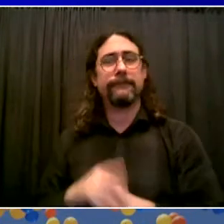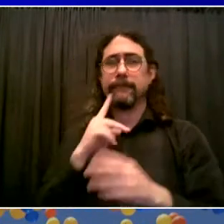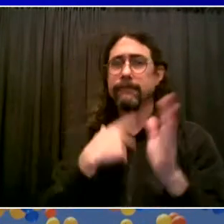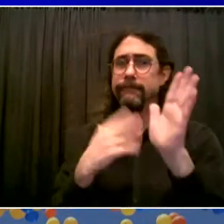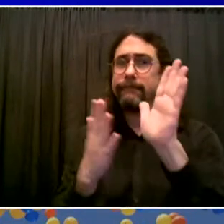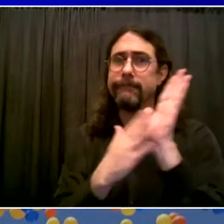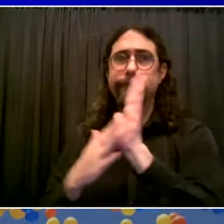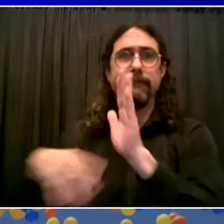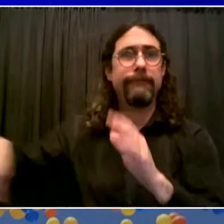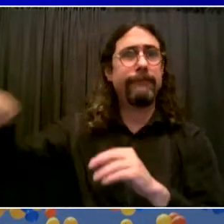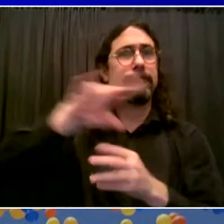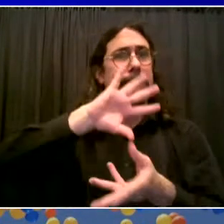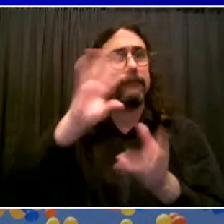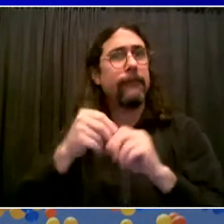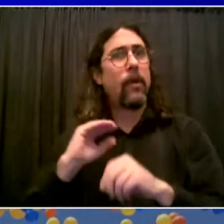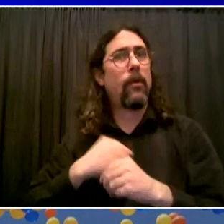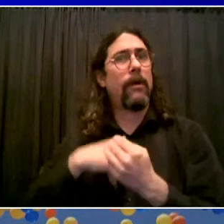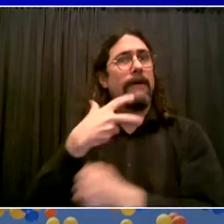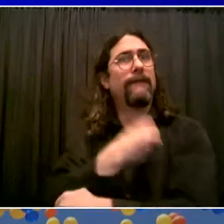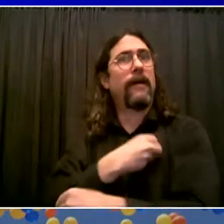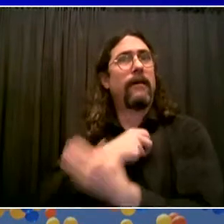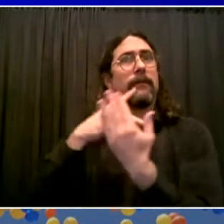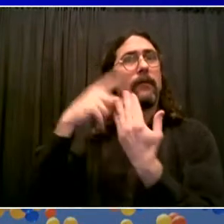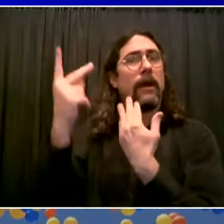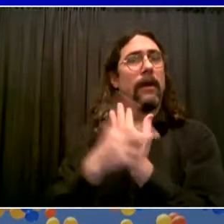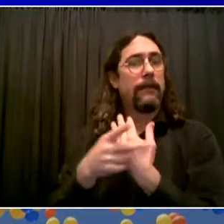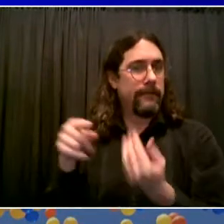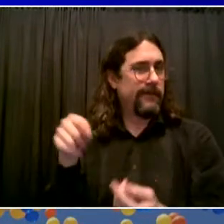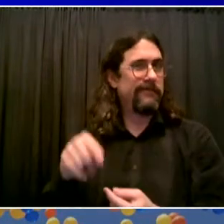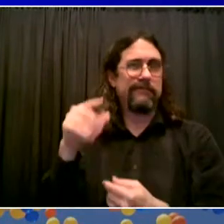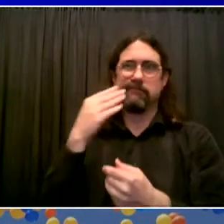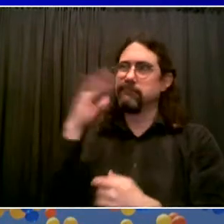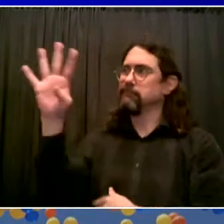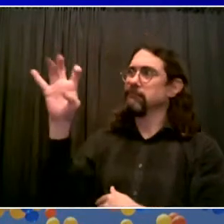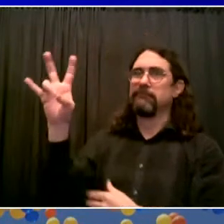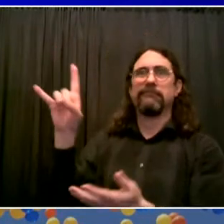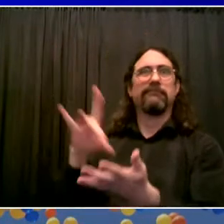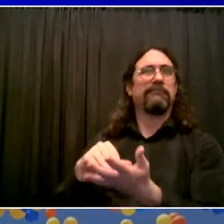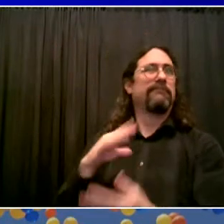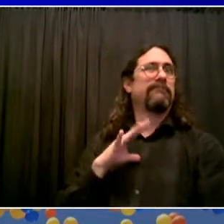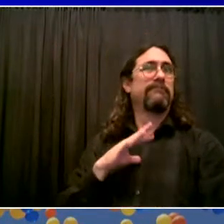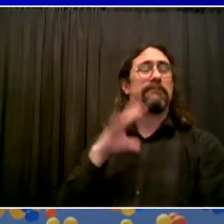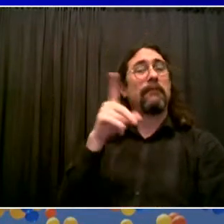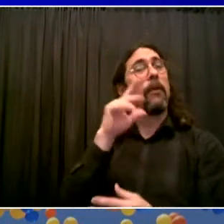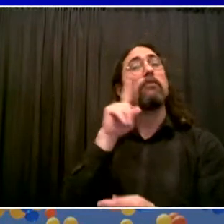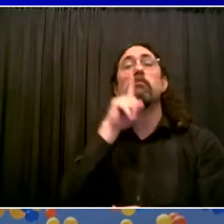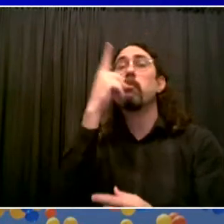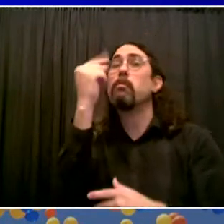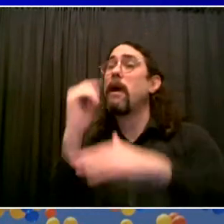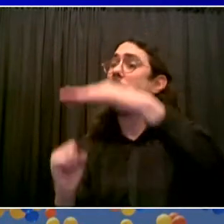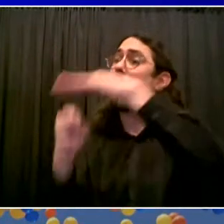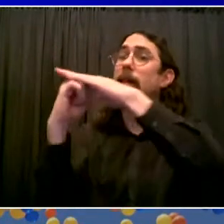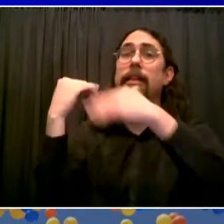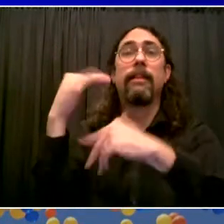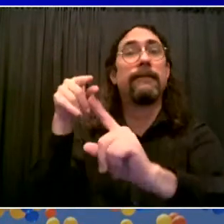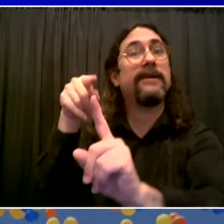VACCINATIONS LAST WEEK IN NEW YORK CITY AND WE ARE READY TO DO